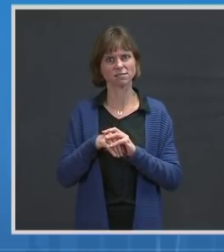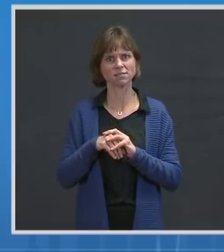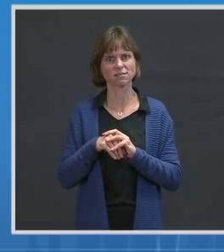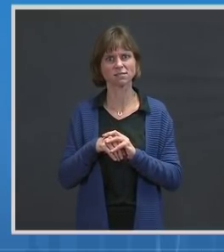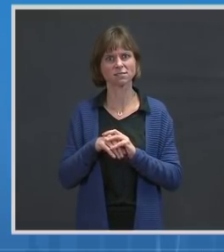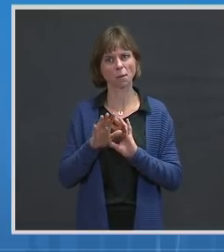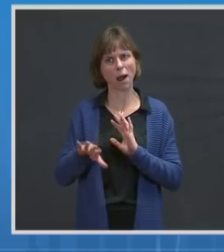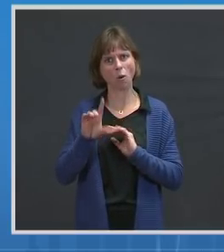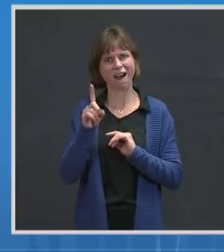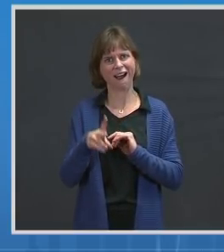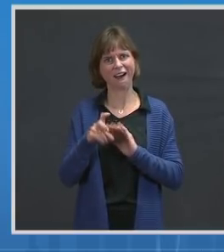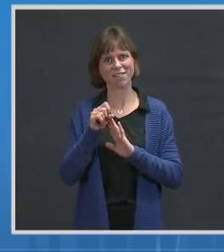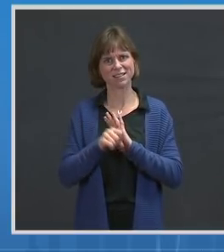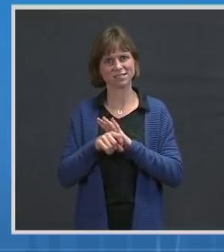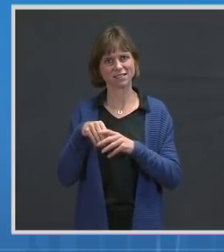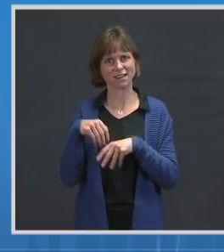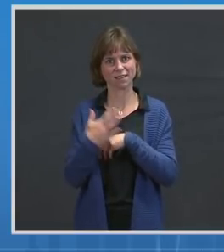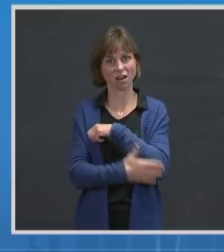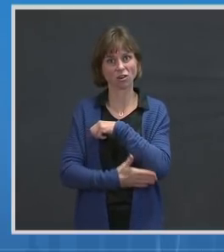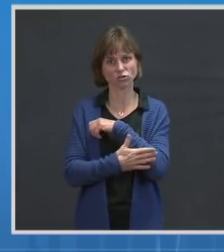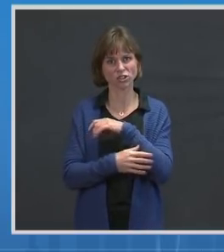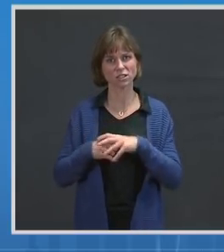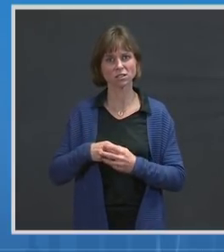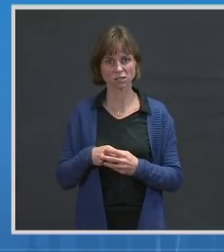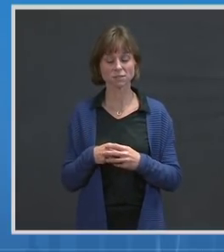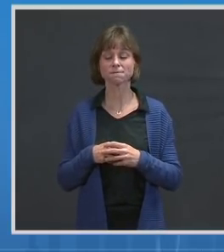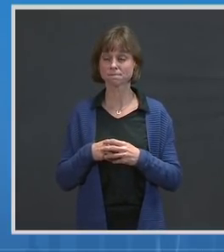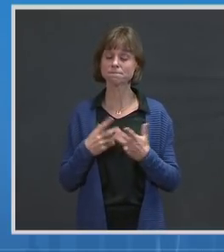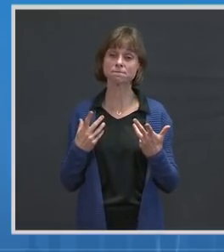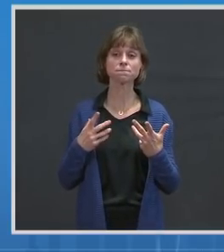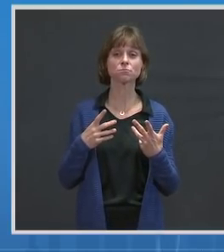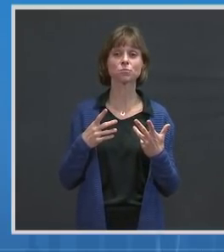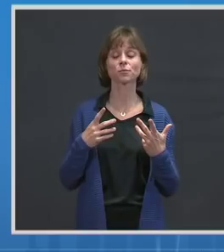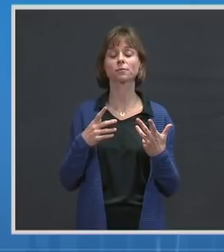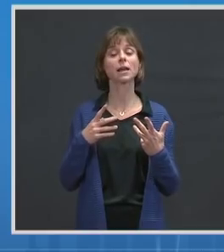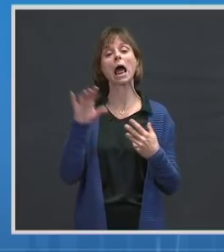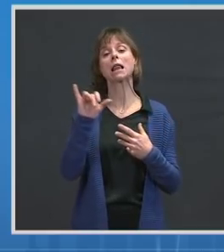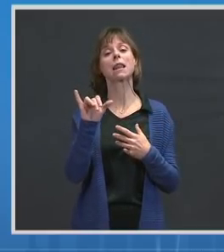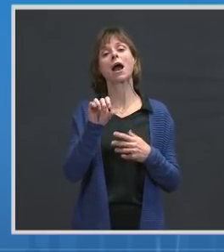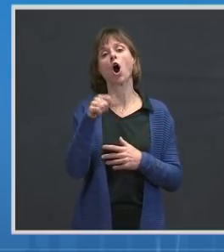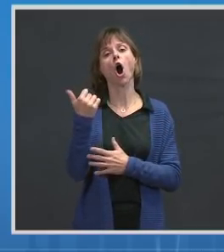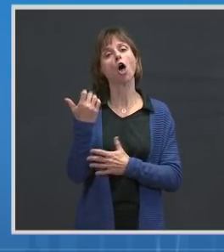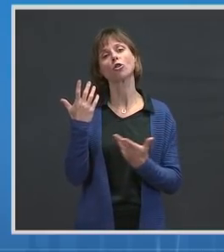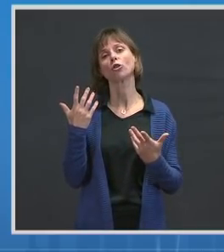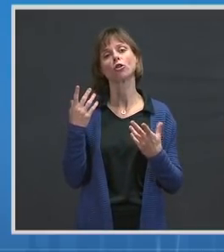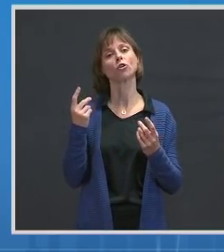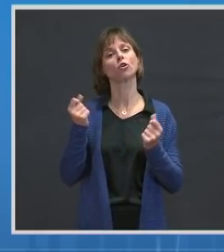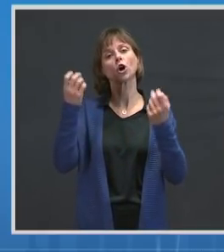Teachers should be vaccinated, as Dr. Fauci said, like other frontline workers. And like other frontline workers,